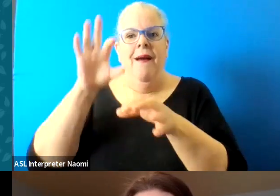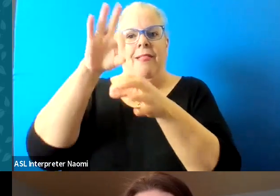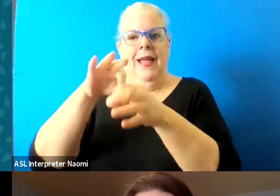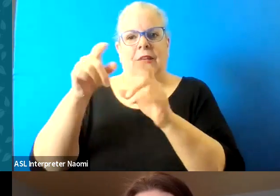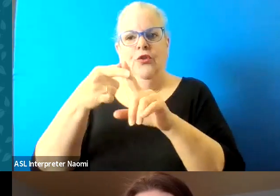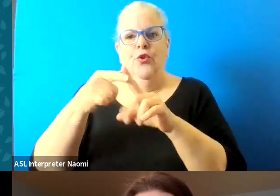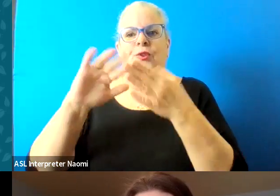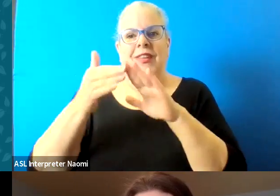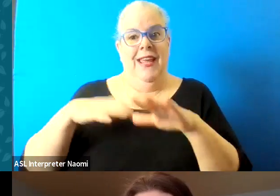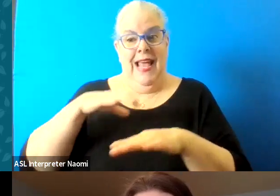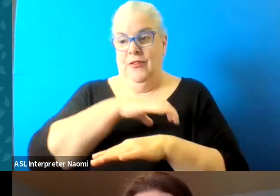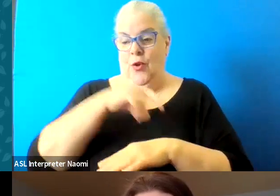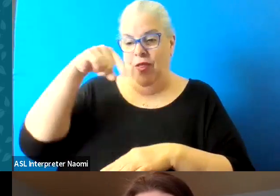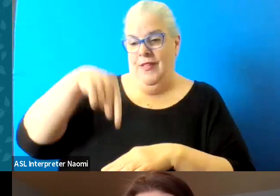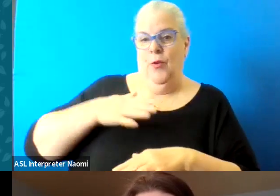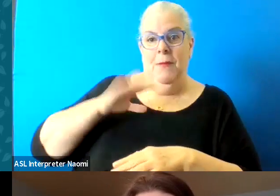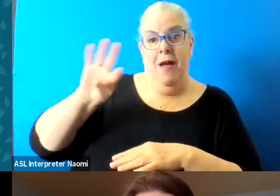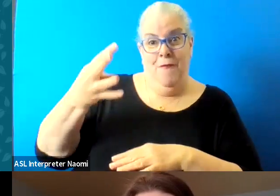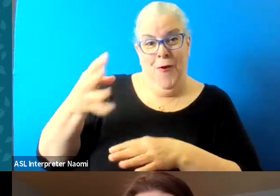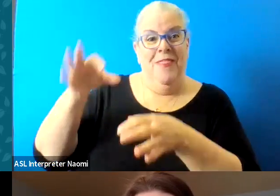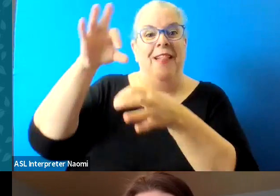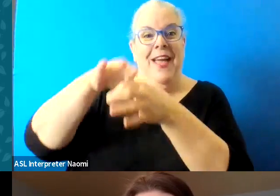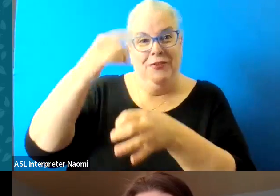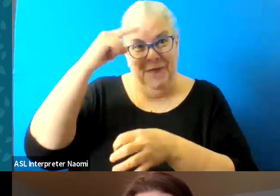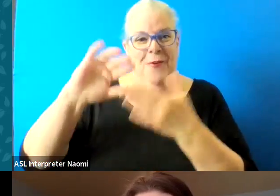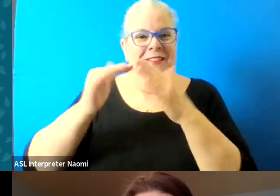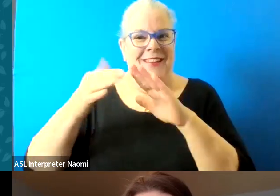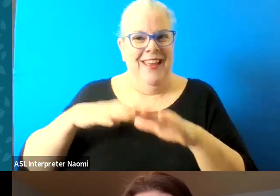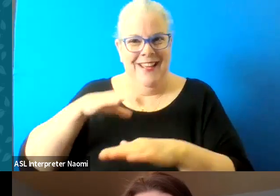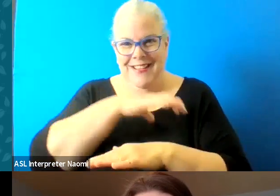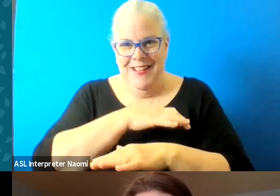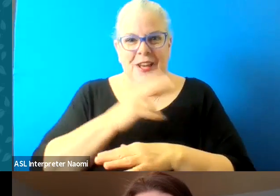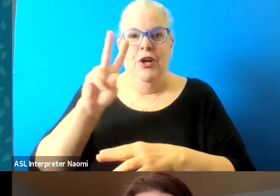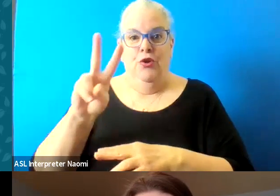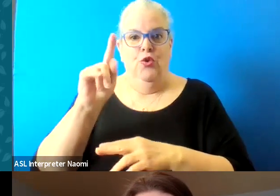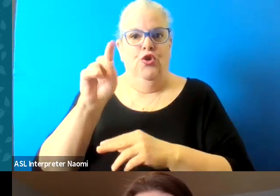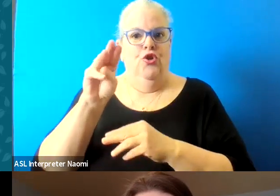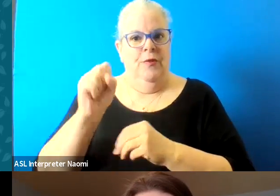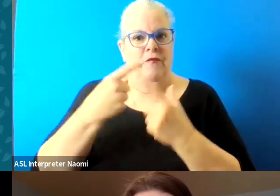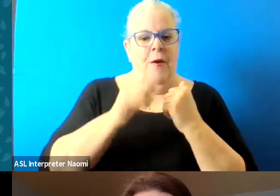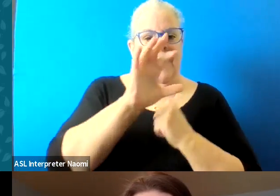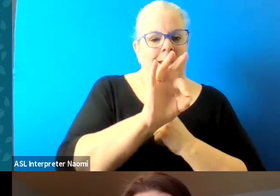This'll be my fourth election for city council. I had two terms that I did from '99 to 2006.